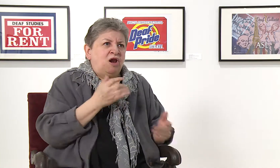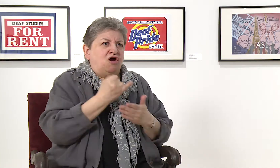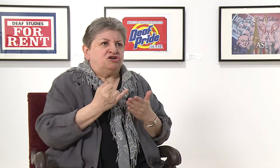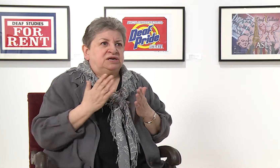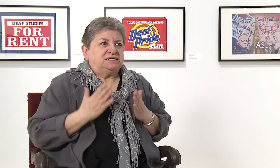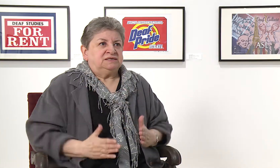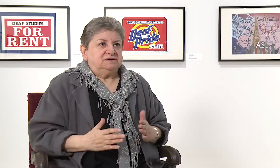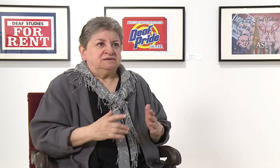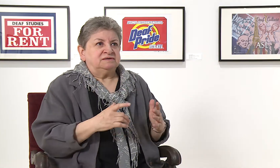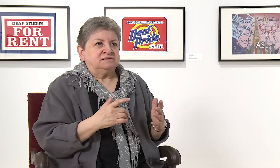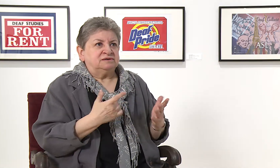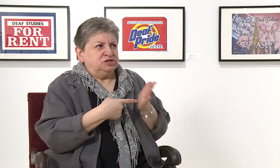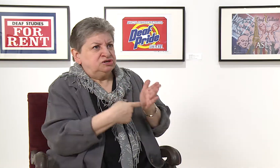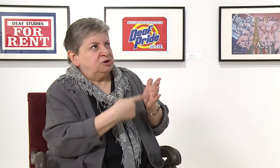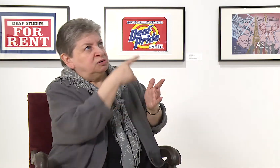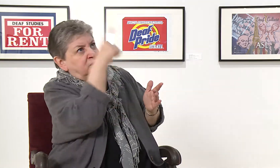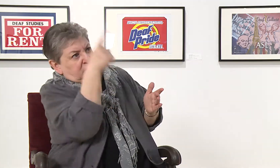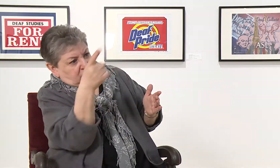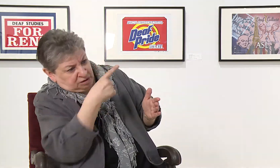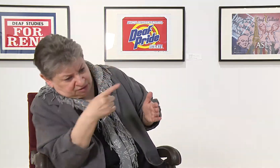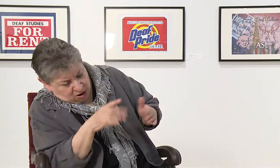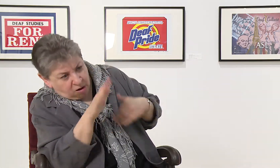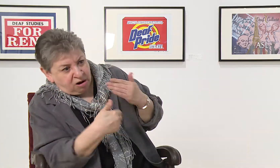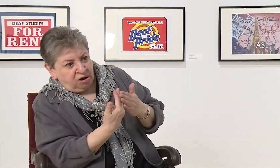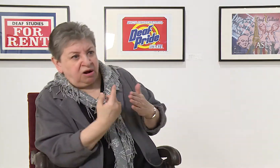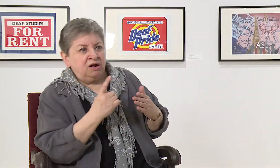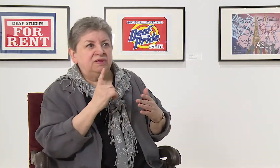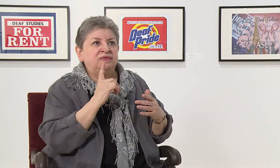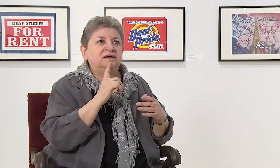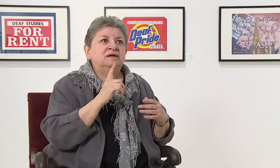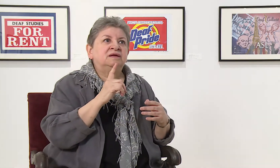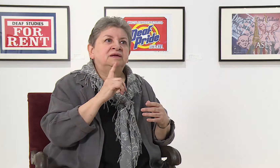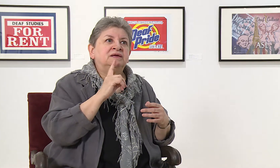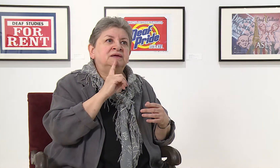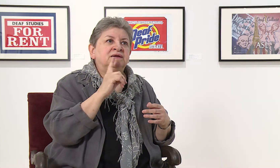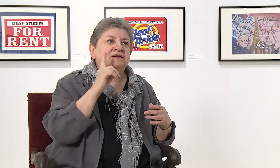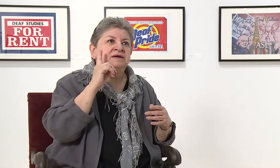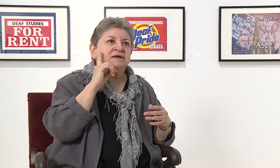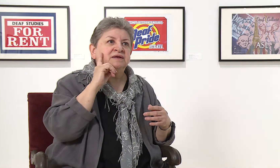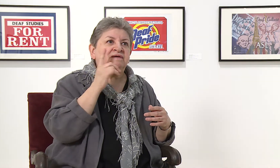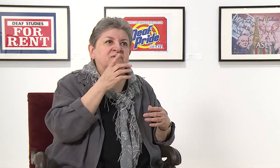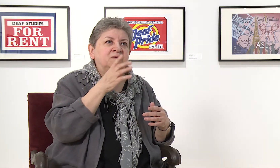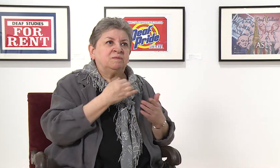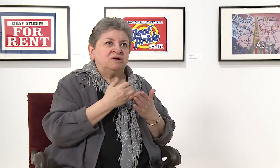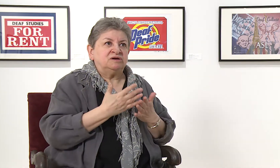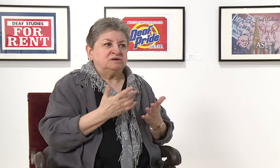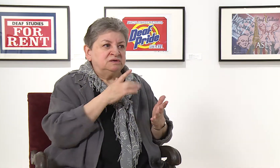I made a piece that said "Why no Deaf women artists?" right on it to highlight the fact